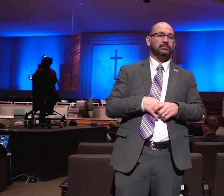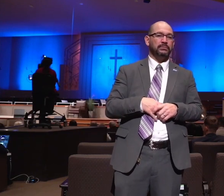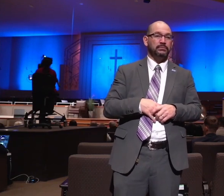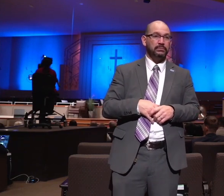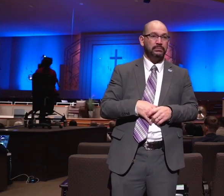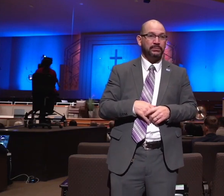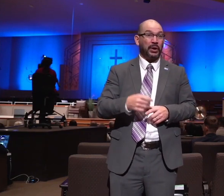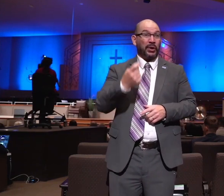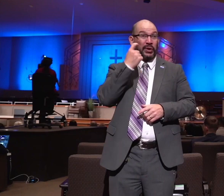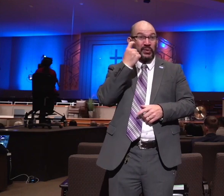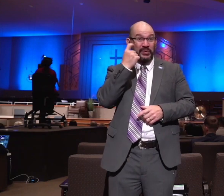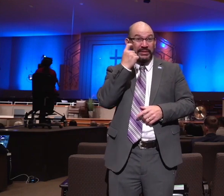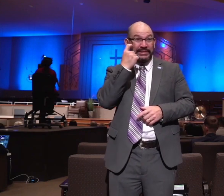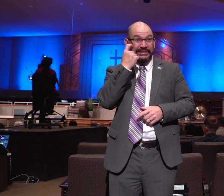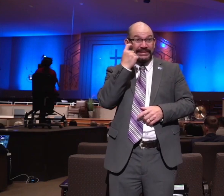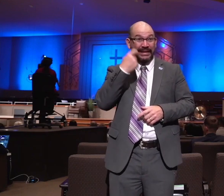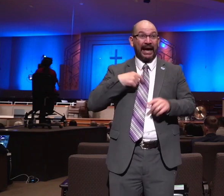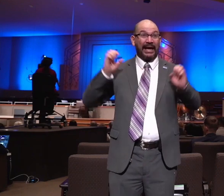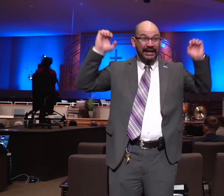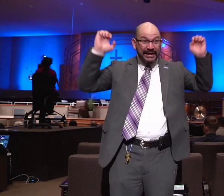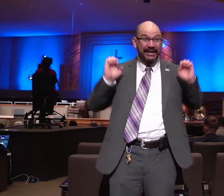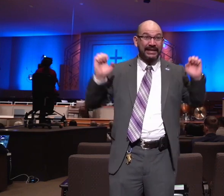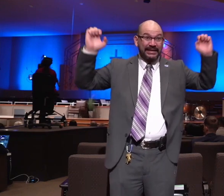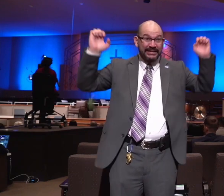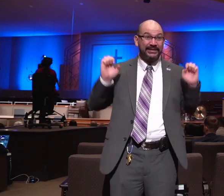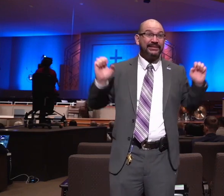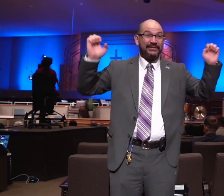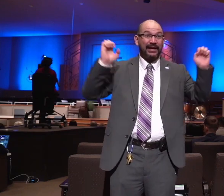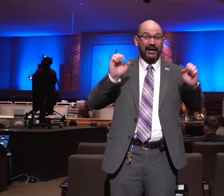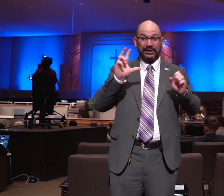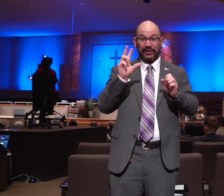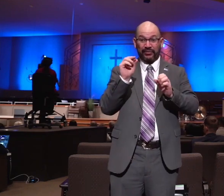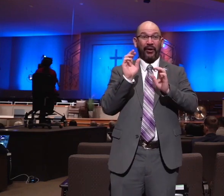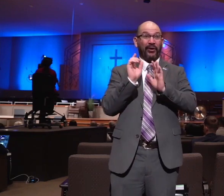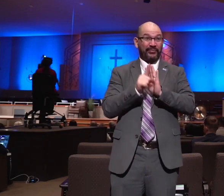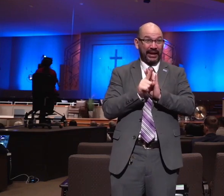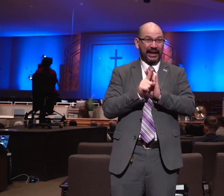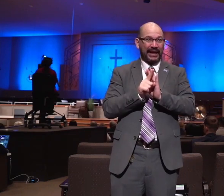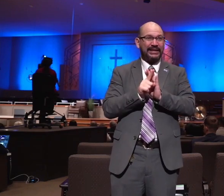day I used to do an hour but I did a half